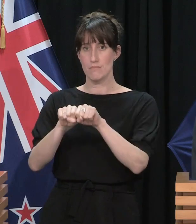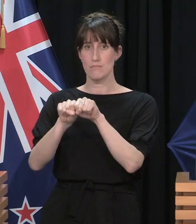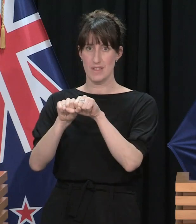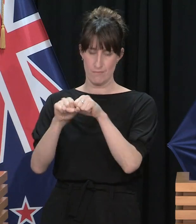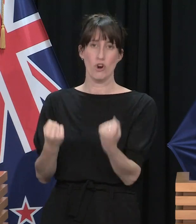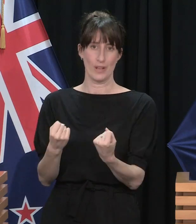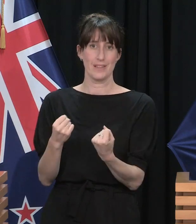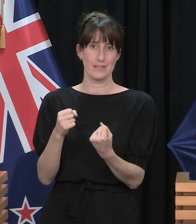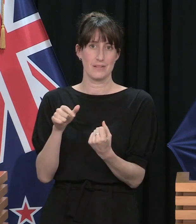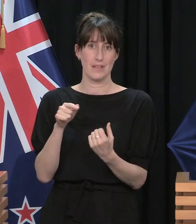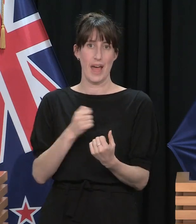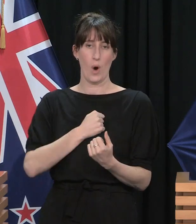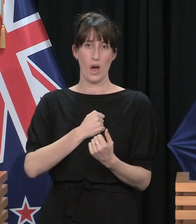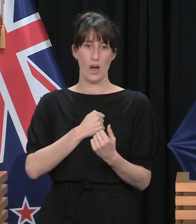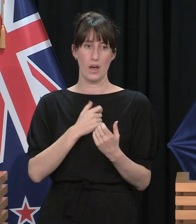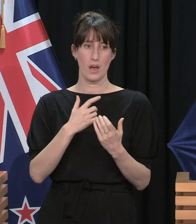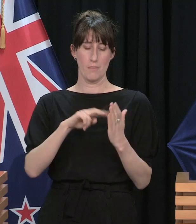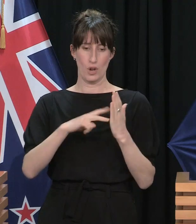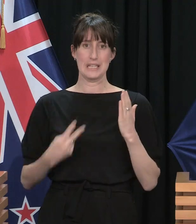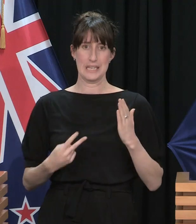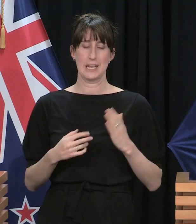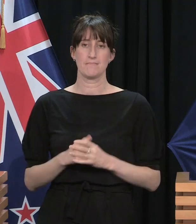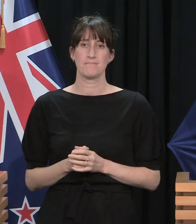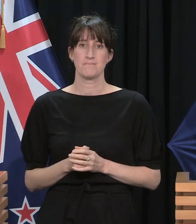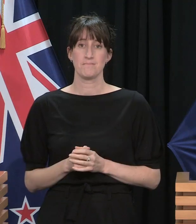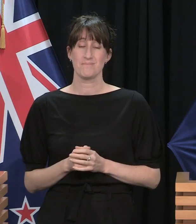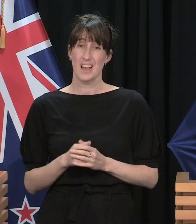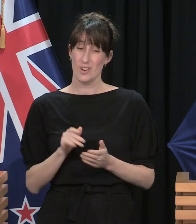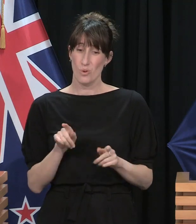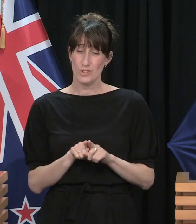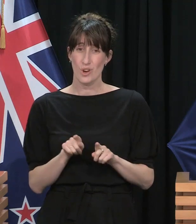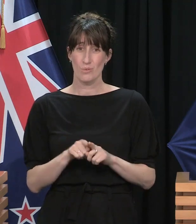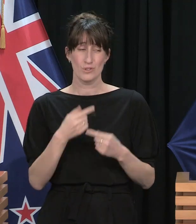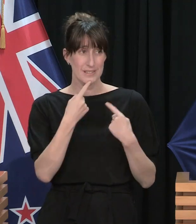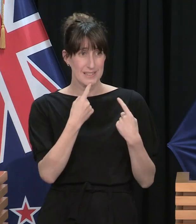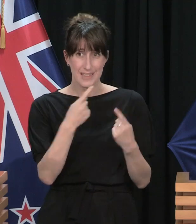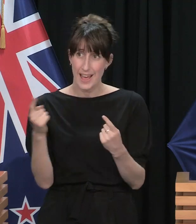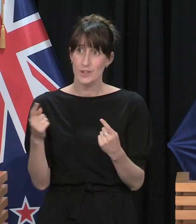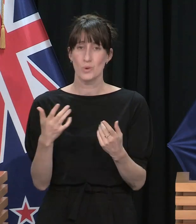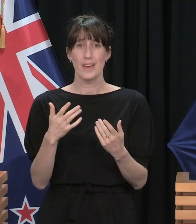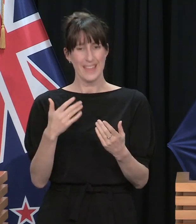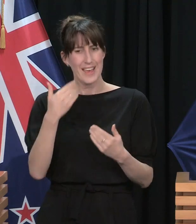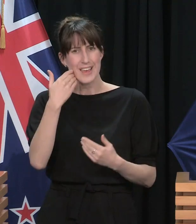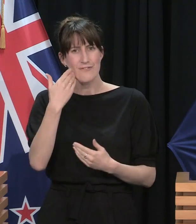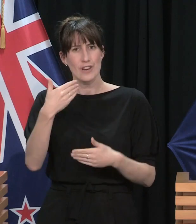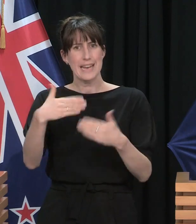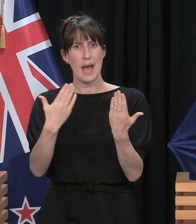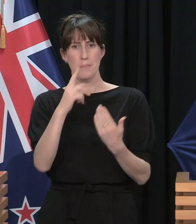Helicopter Trust in line with our legal obligations under the contract with them. Finally on that, I want to say that, every day, we have